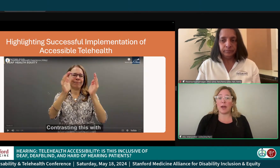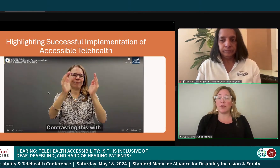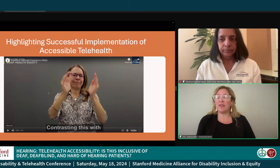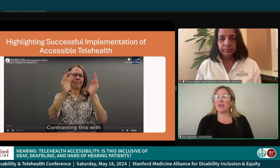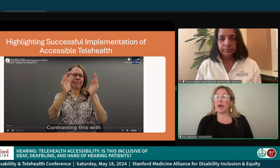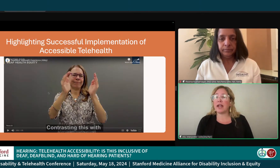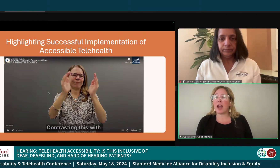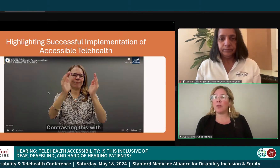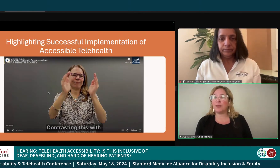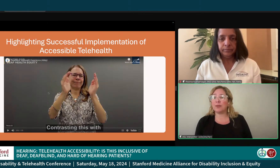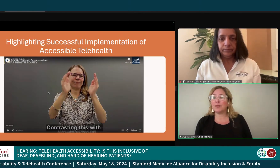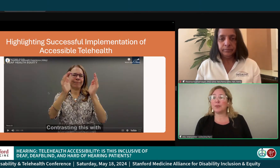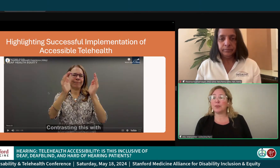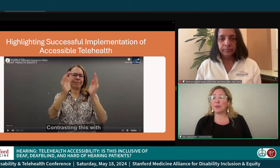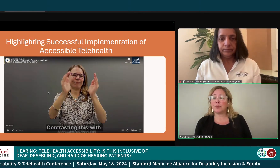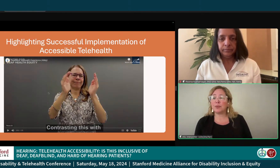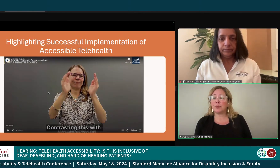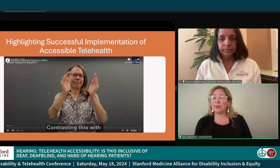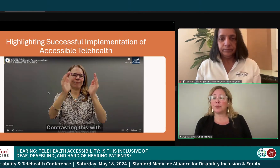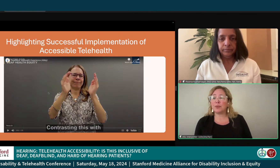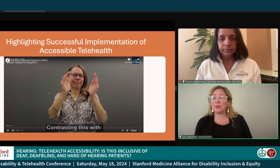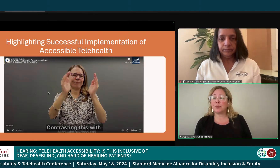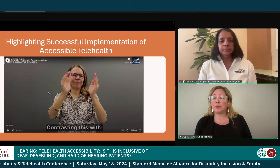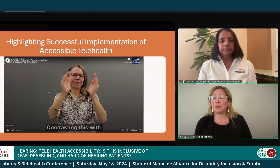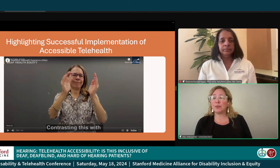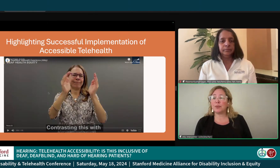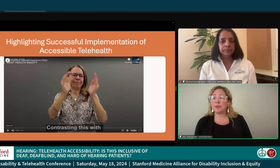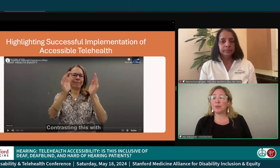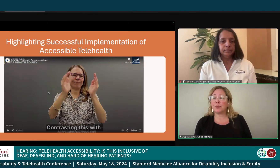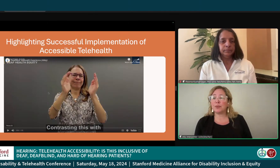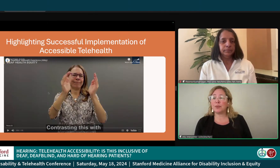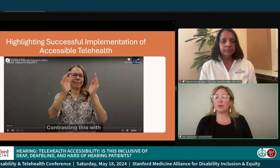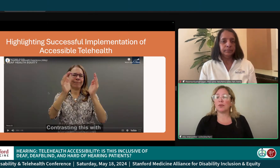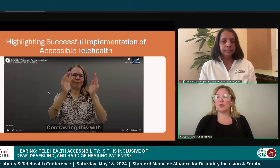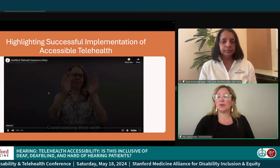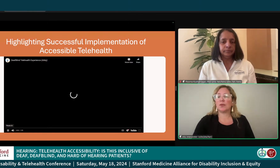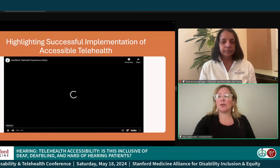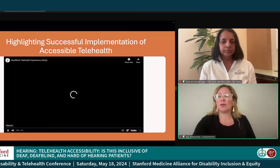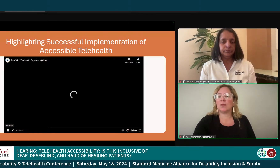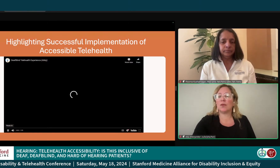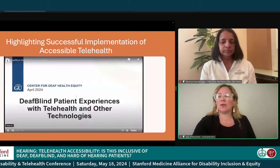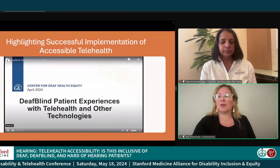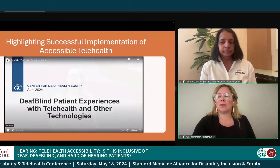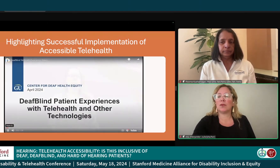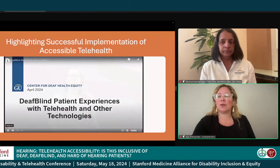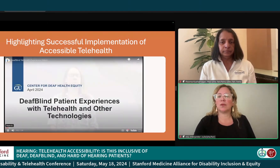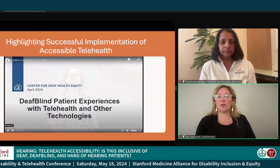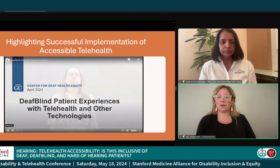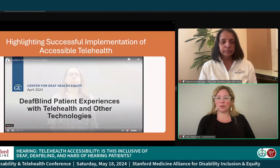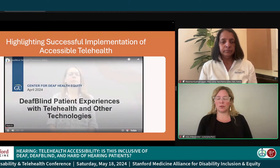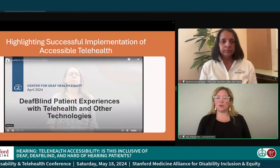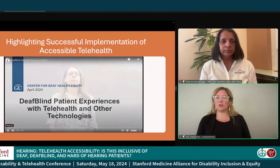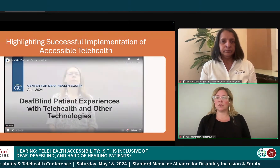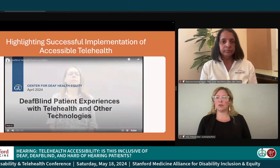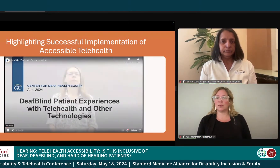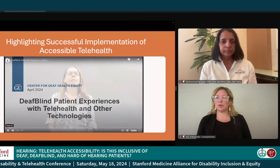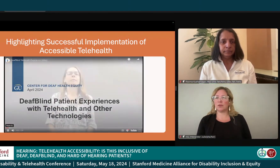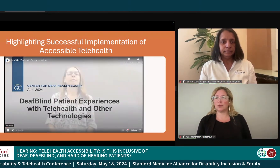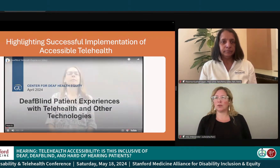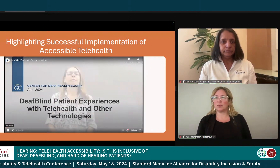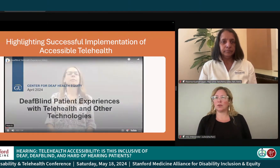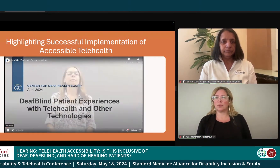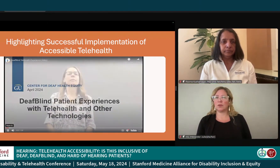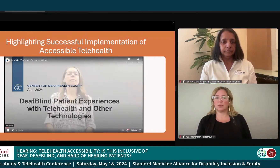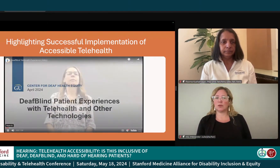And I'll show that briefly right now. >> Abby: I was born deaf and deafblind.